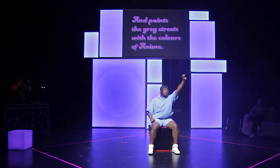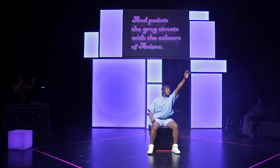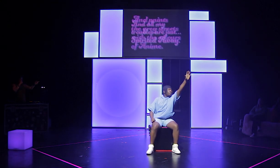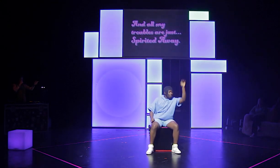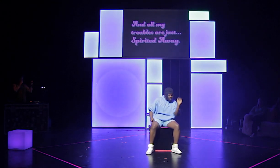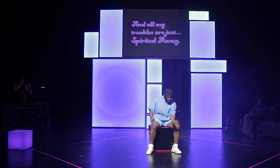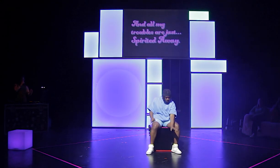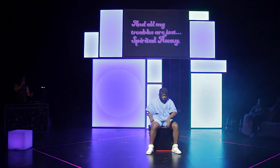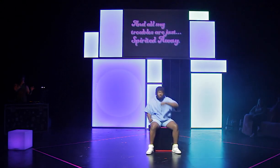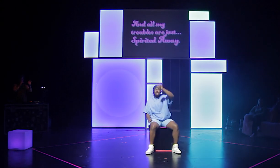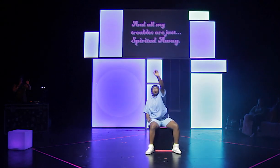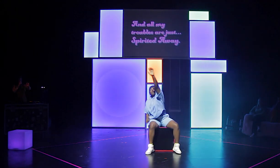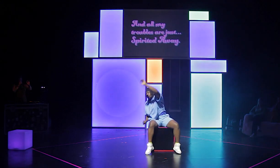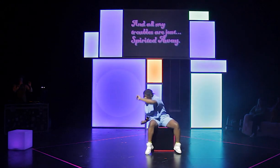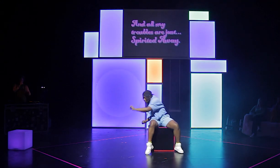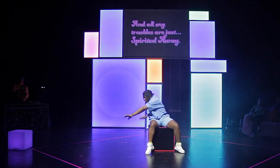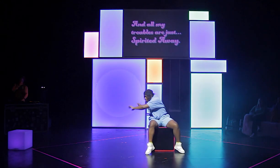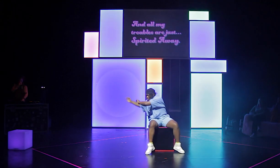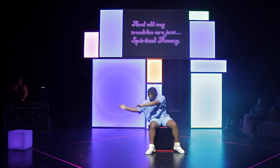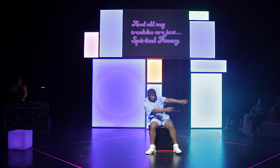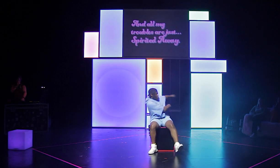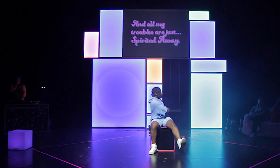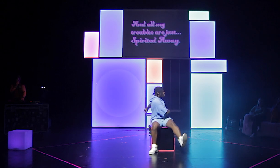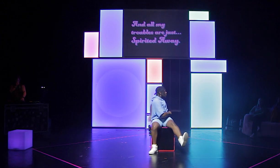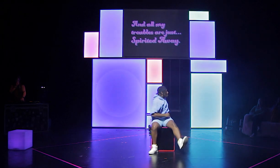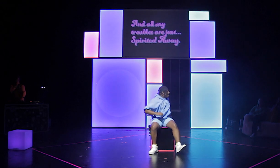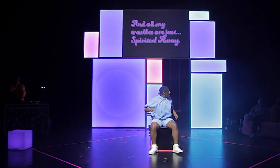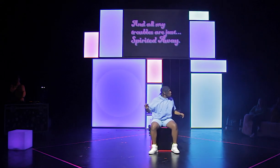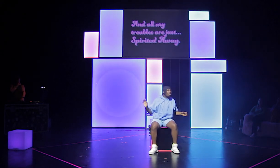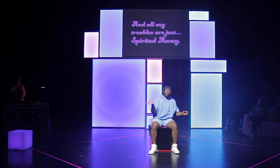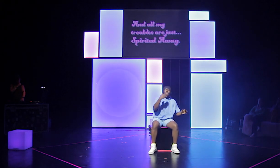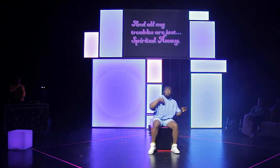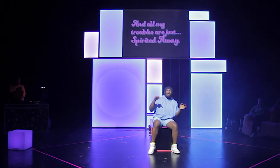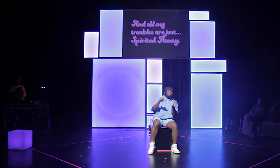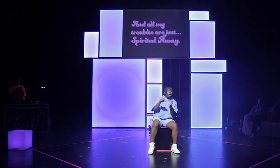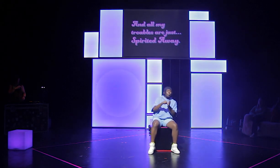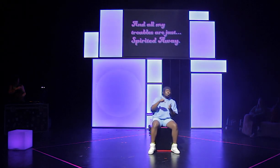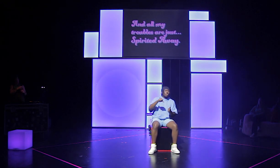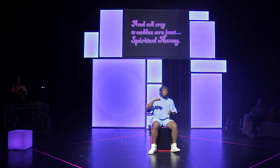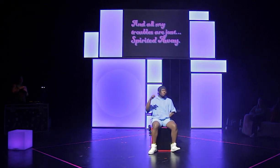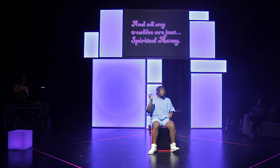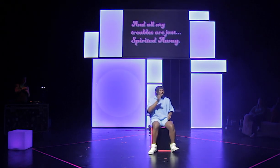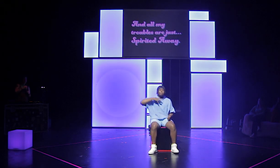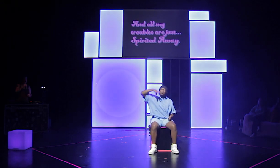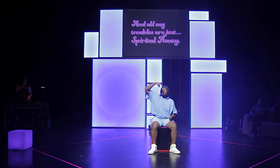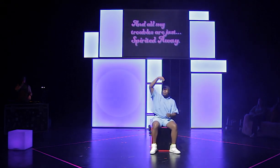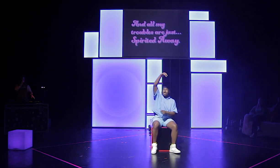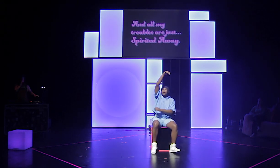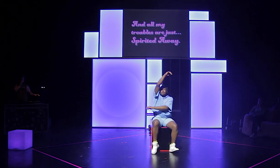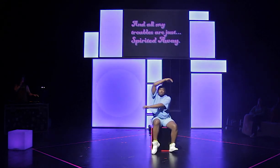[ # VIDEO GAME SOUND EFFECT NOISES ] And all of my troubles are just Spirited Away.